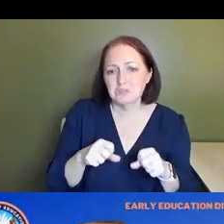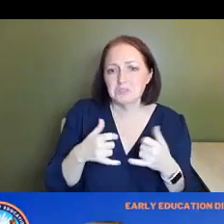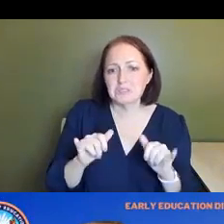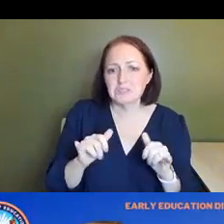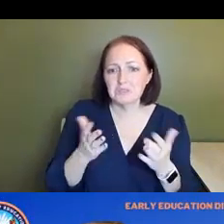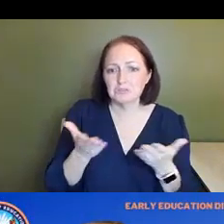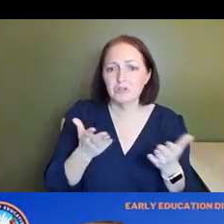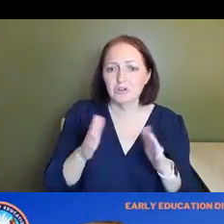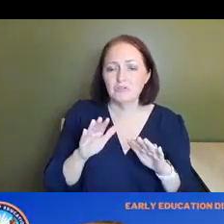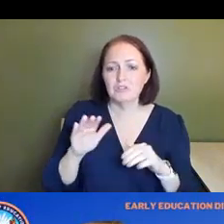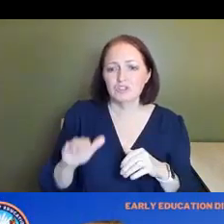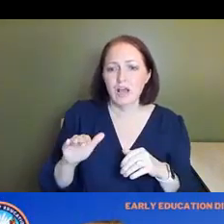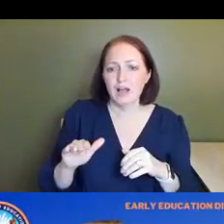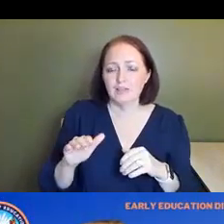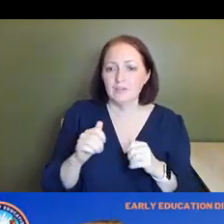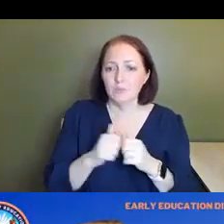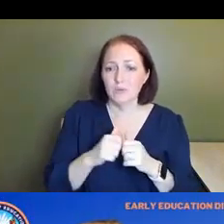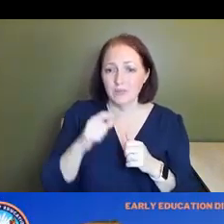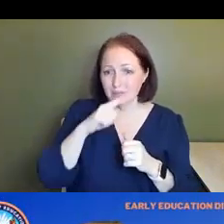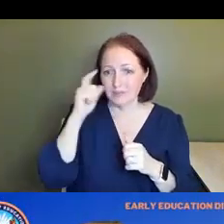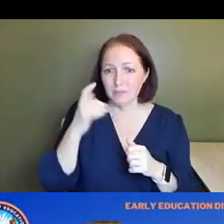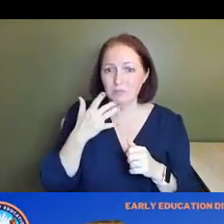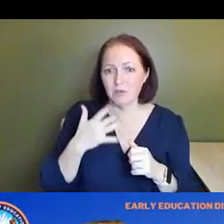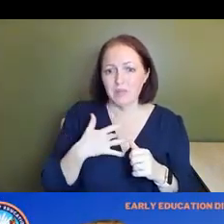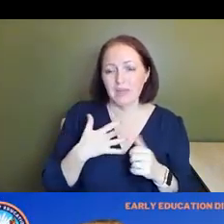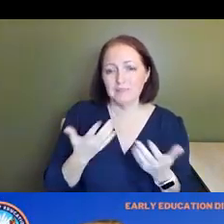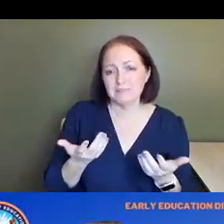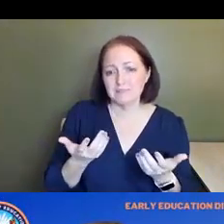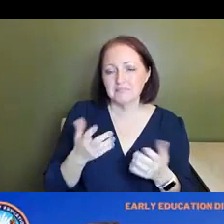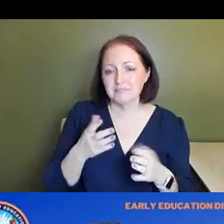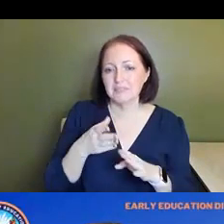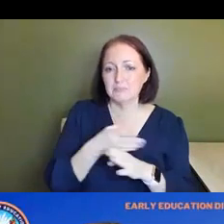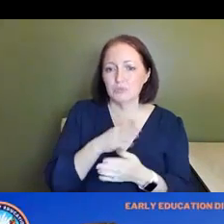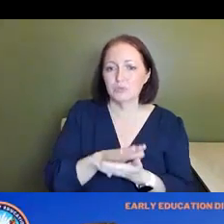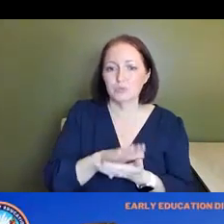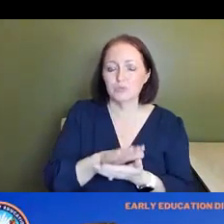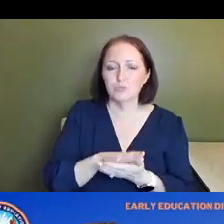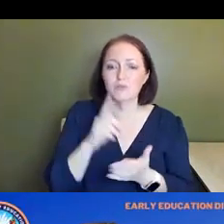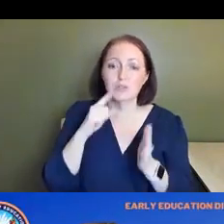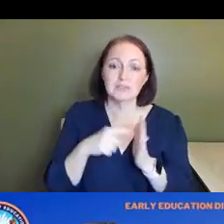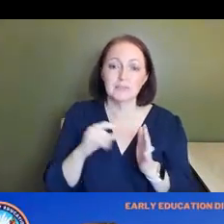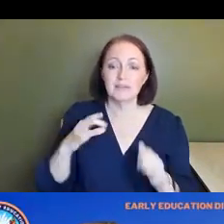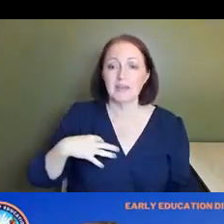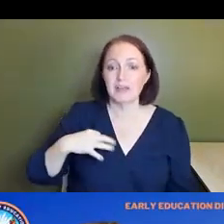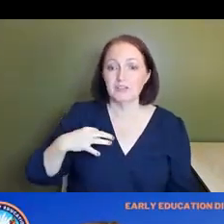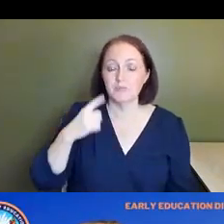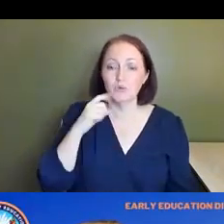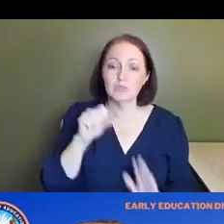with a summer birthday in preschool. For example if the child was eligible for State Preschool